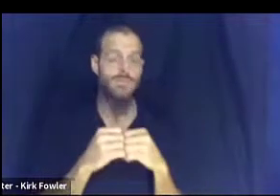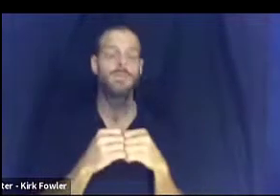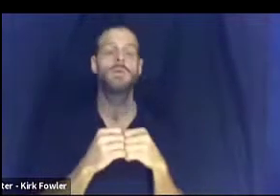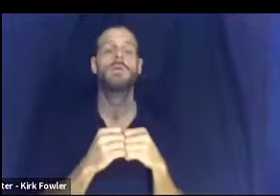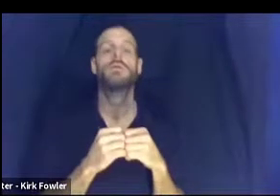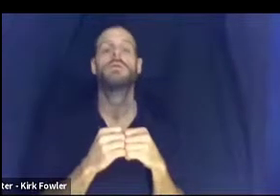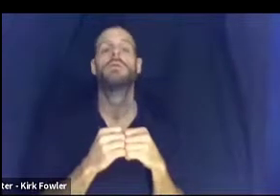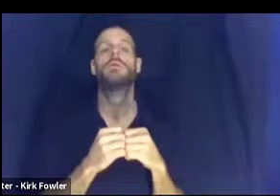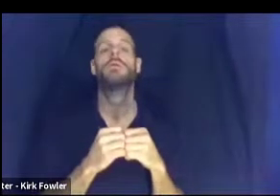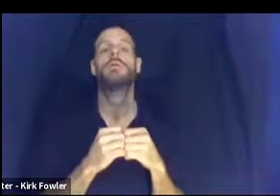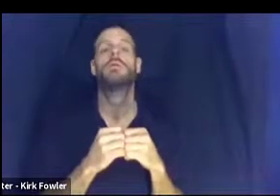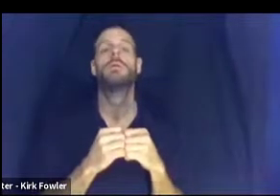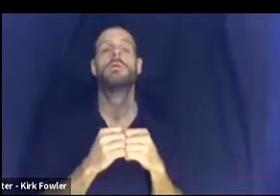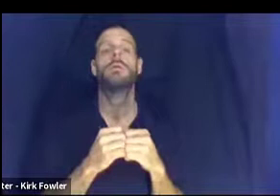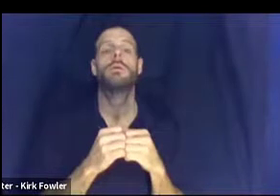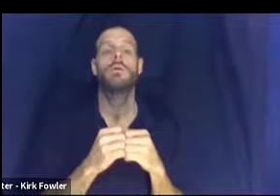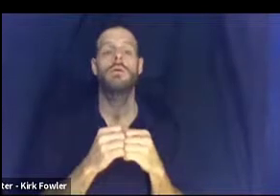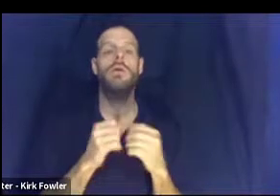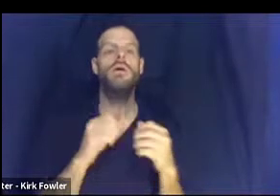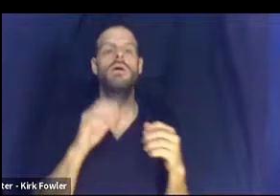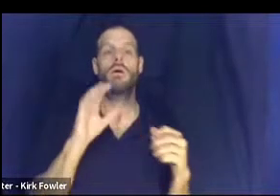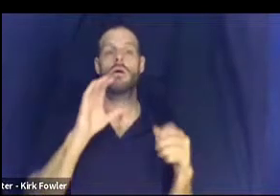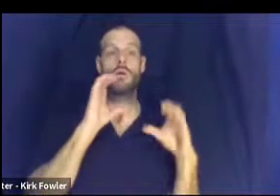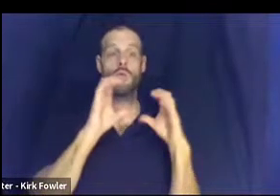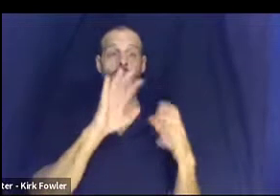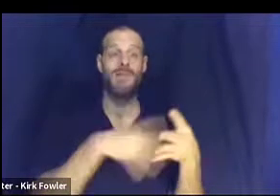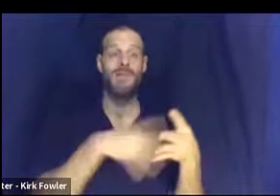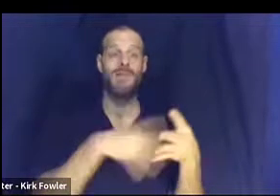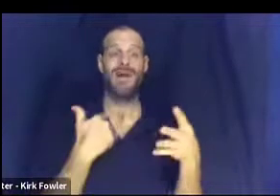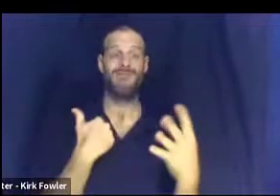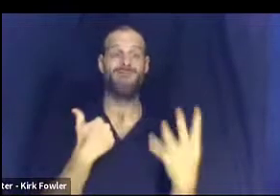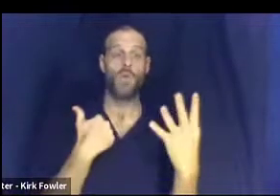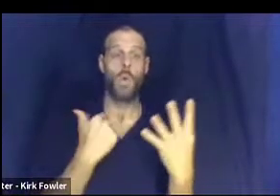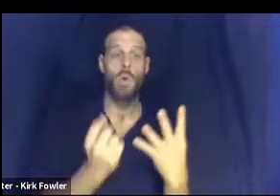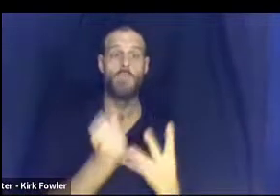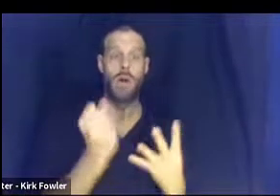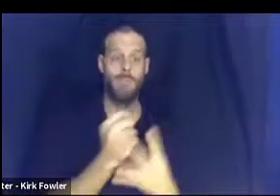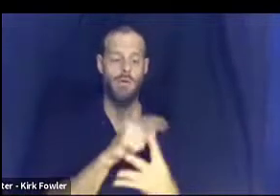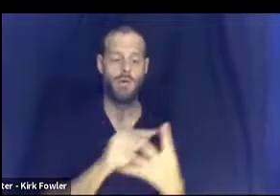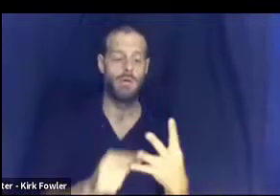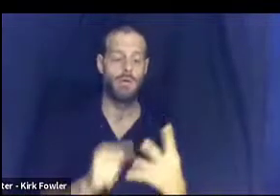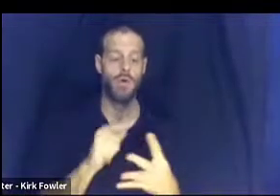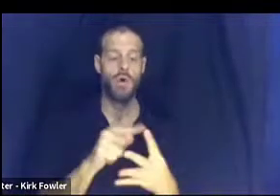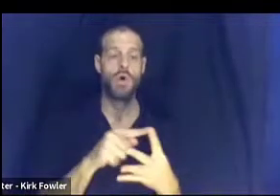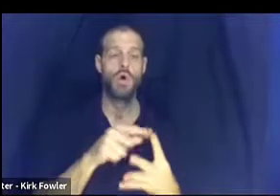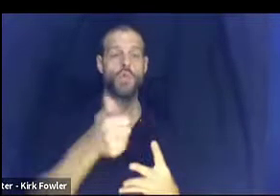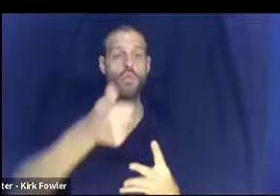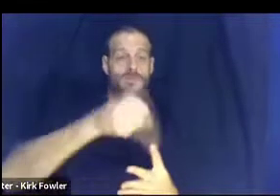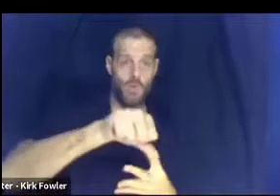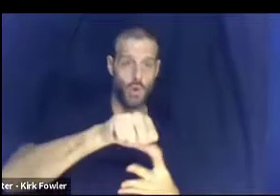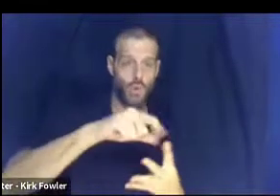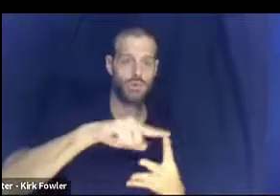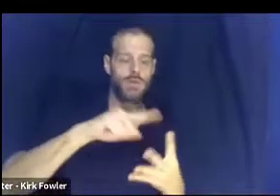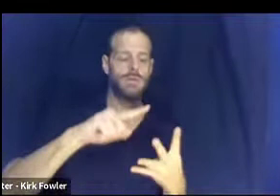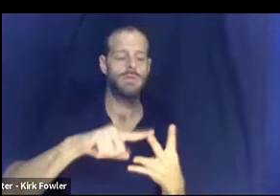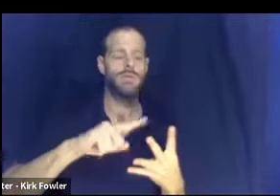and the communication matrix, that is to refuse things that you don't want, to request things that you do want,